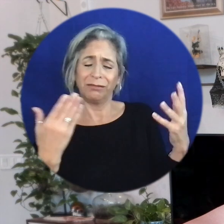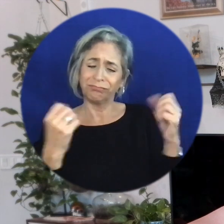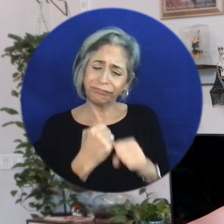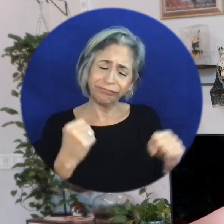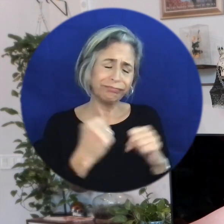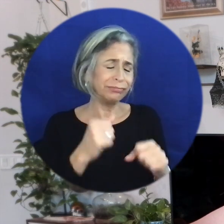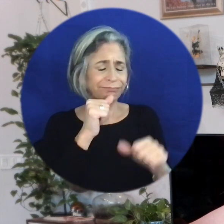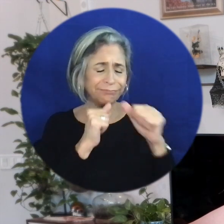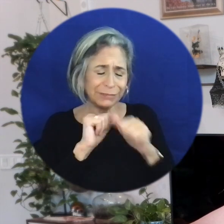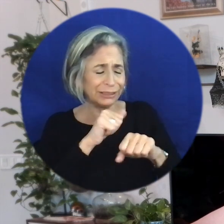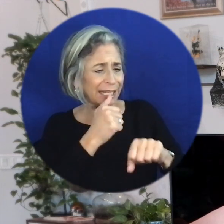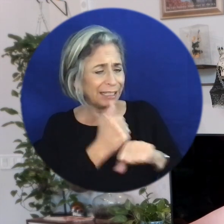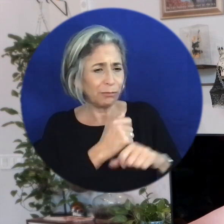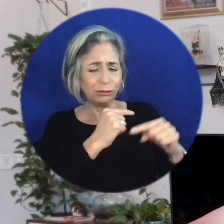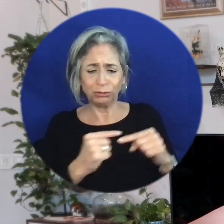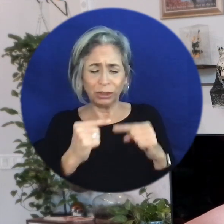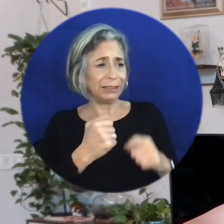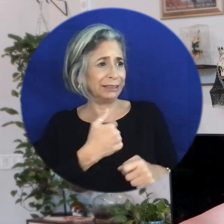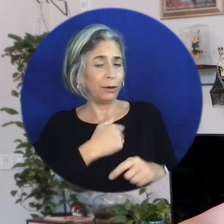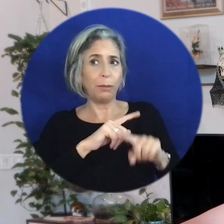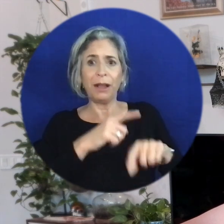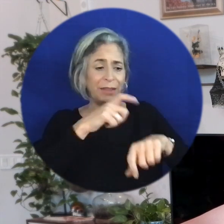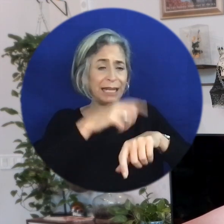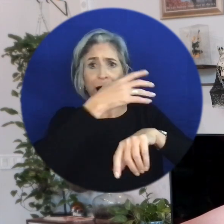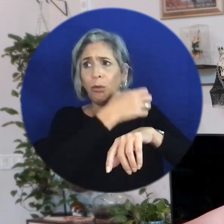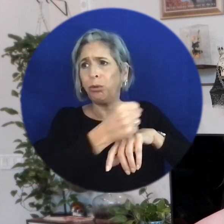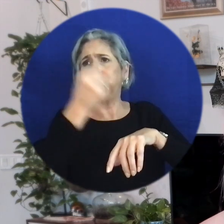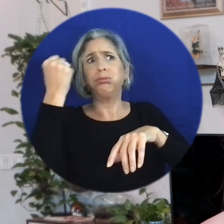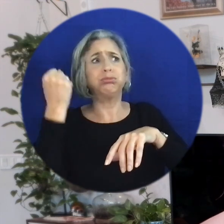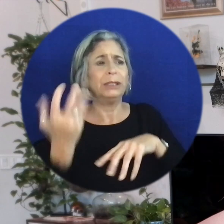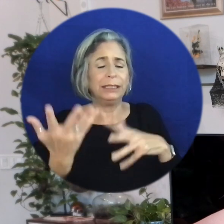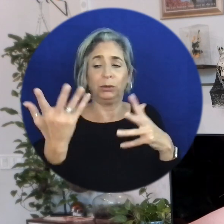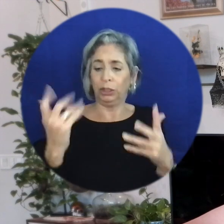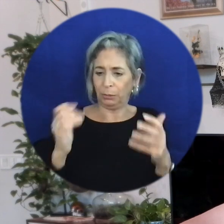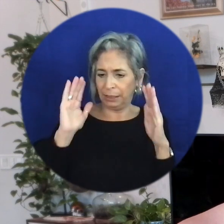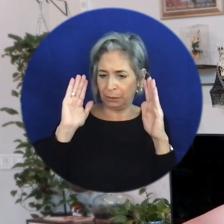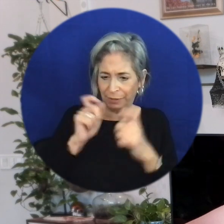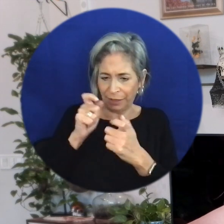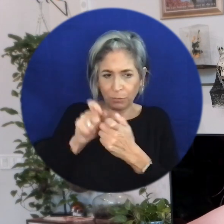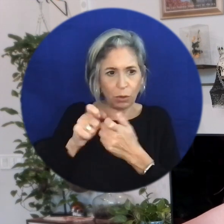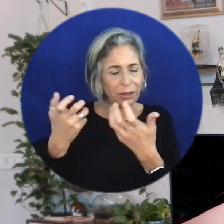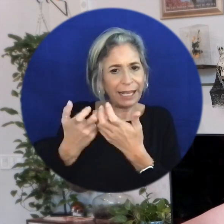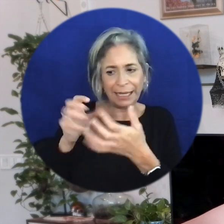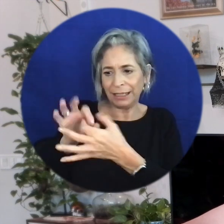through the pain of implementing this ourselves, it devoured the time we could be spending focusing on building features more closely related